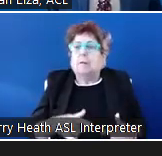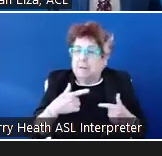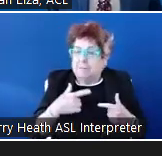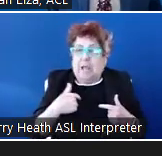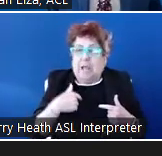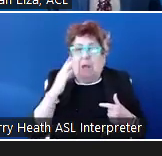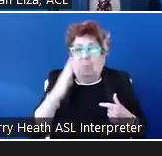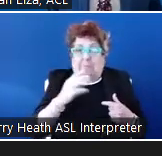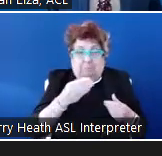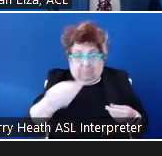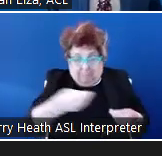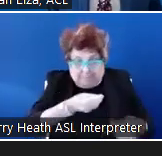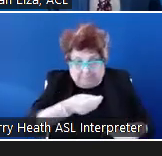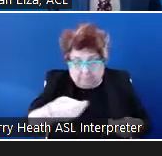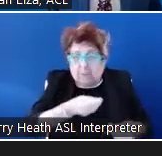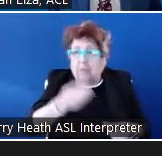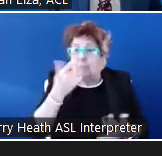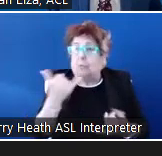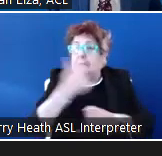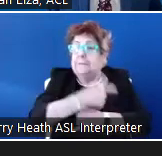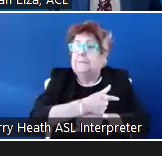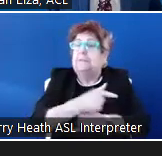facilitator for today's webinar. It is a privilege to have so many